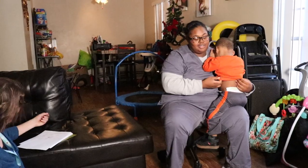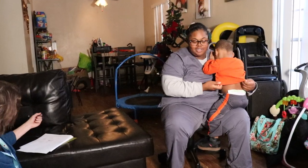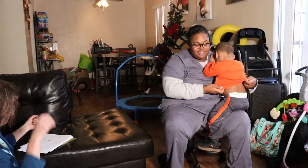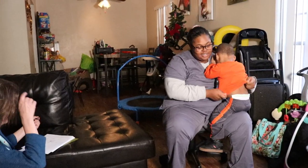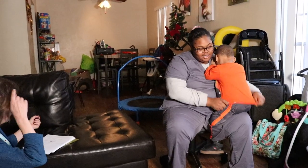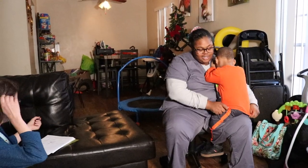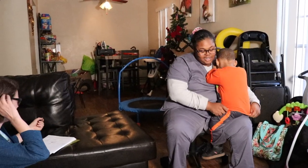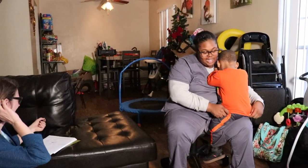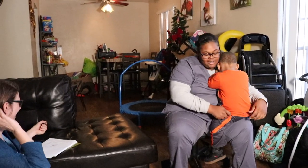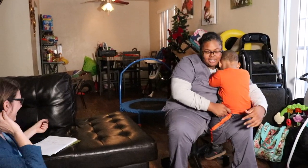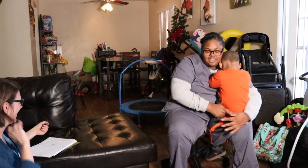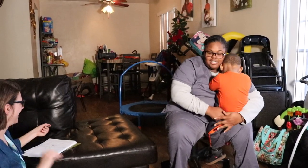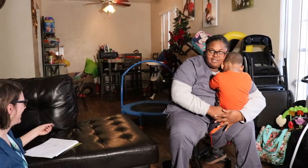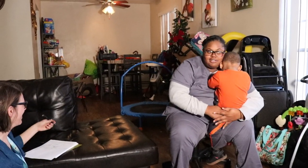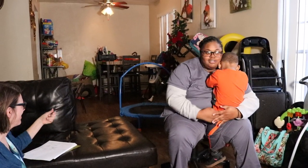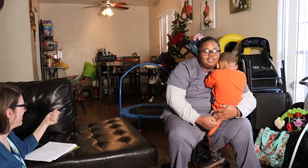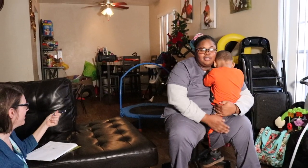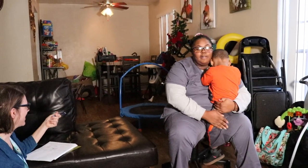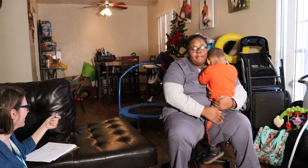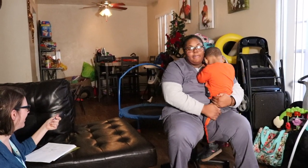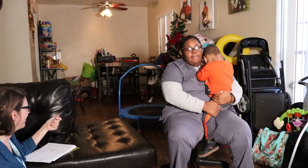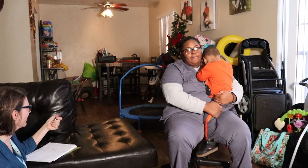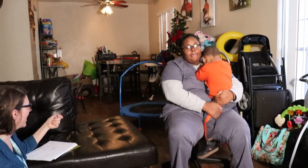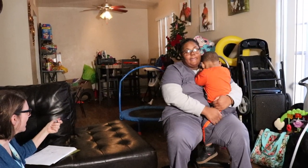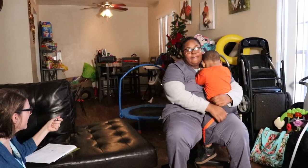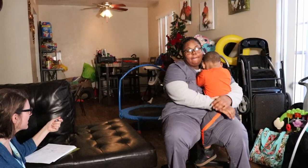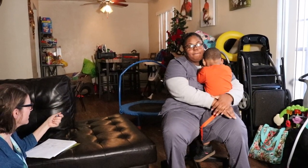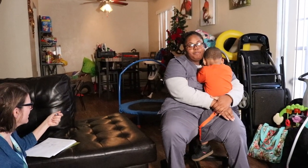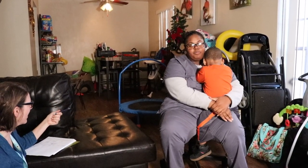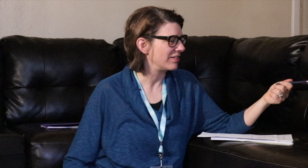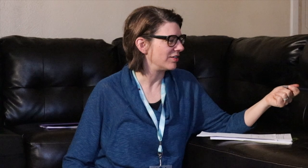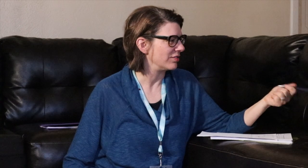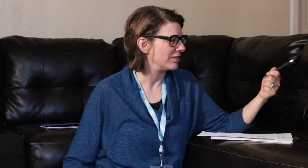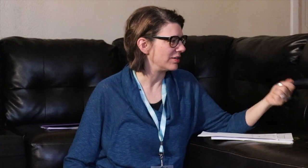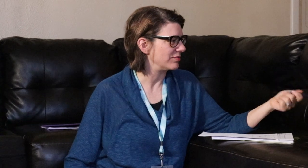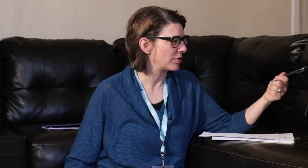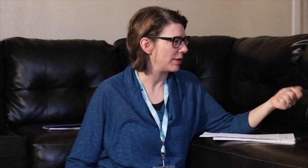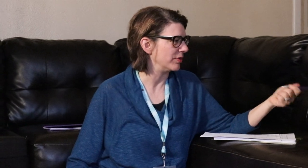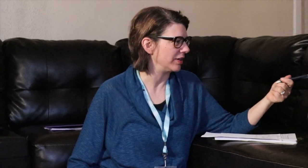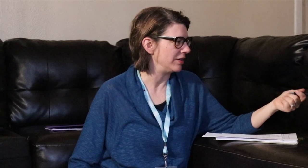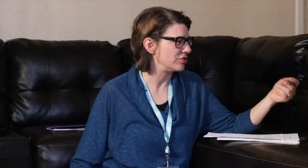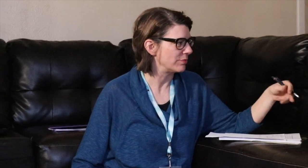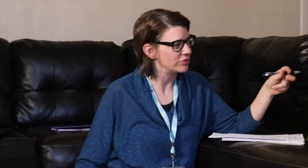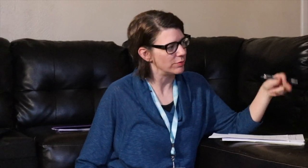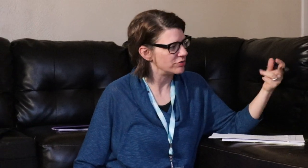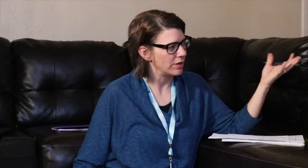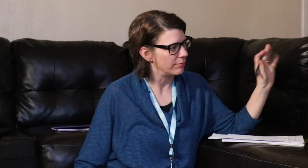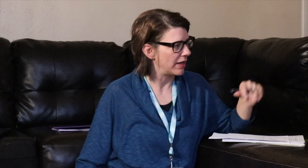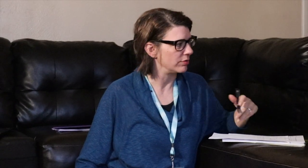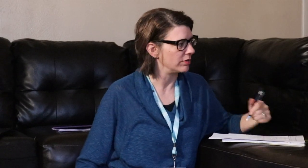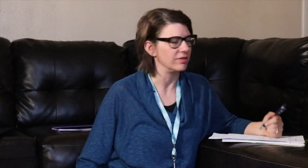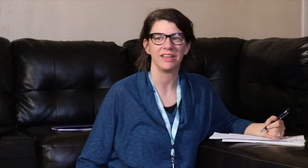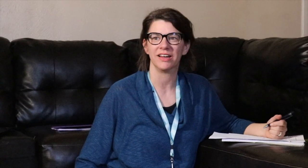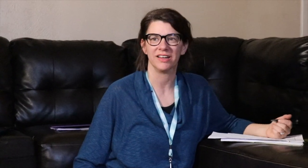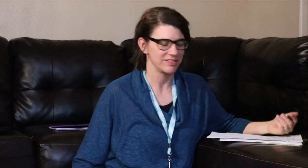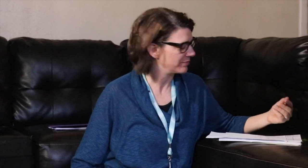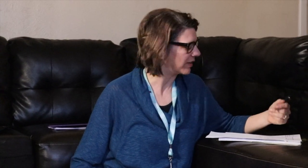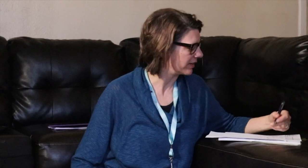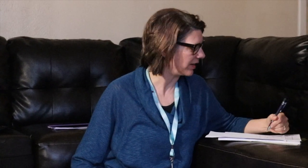He knew. So now we can brainstorm different names for object. We can call the trampoline-jump jump-jump.